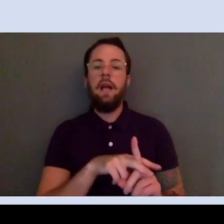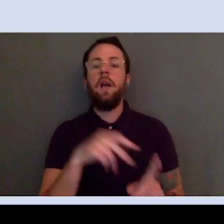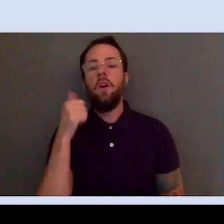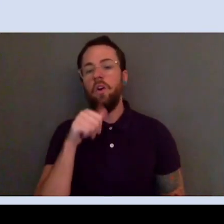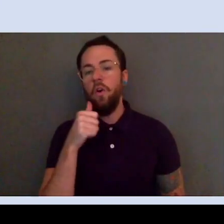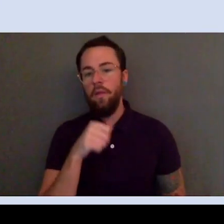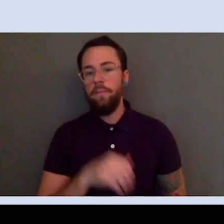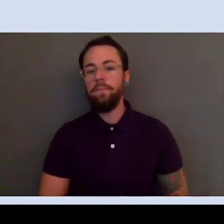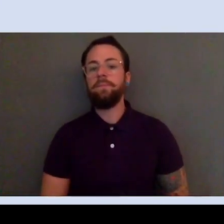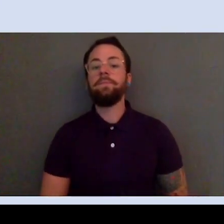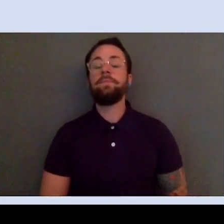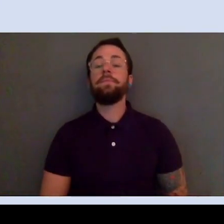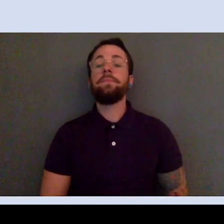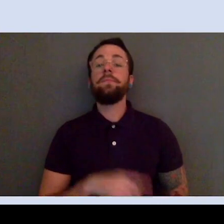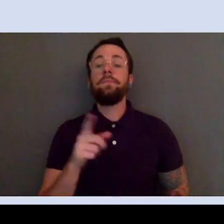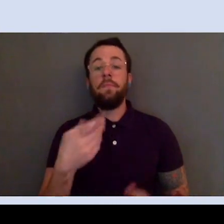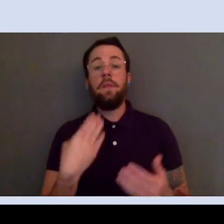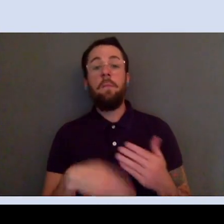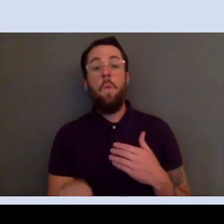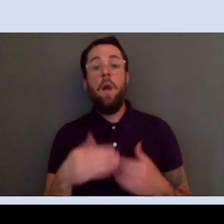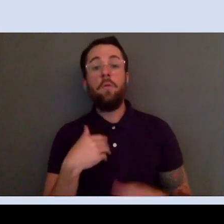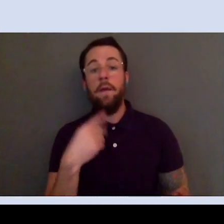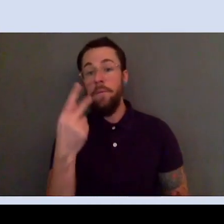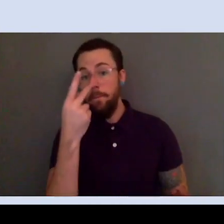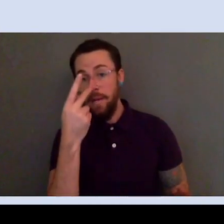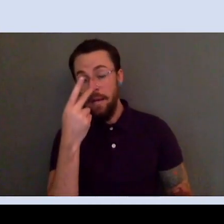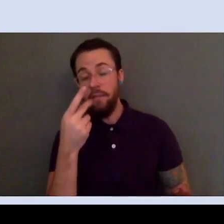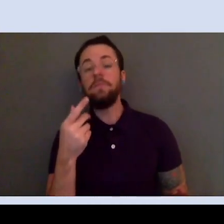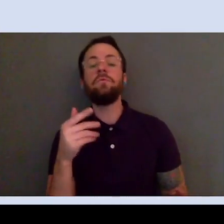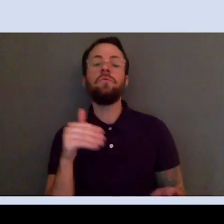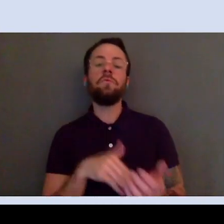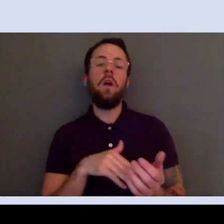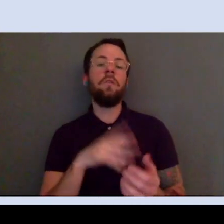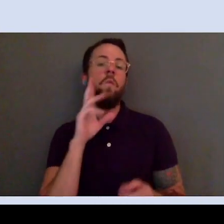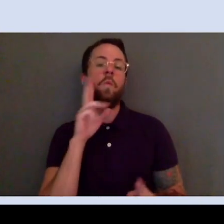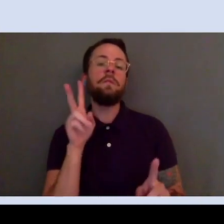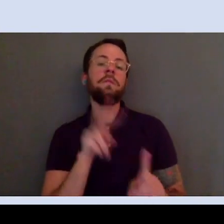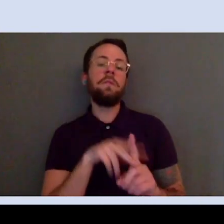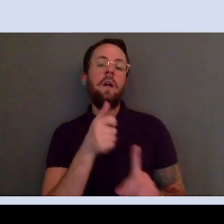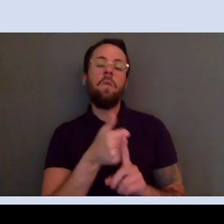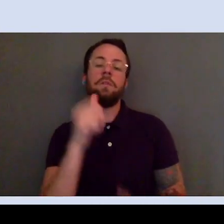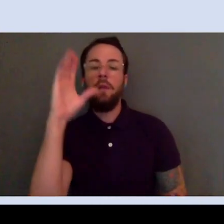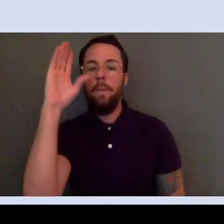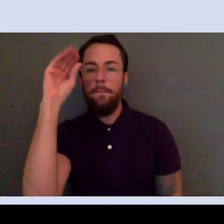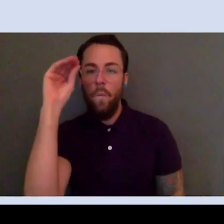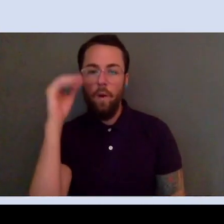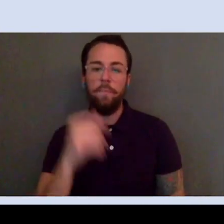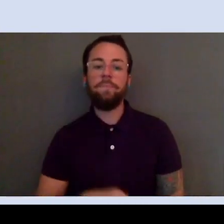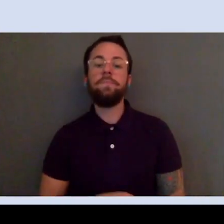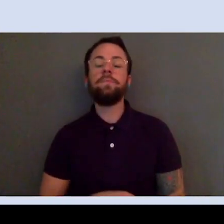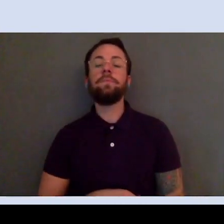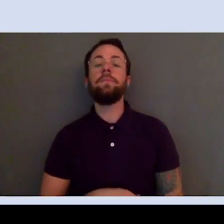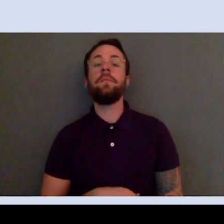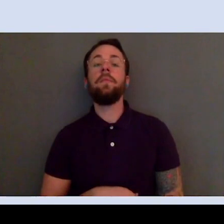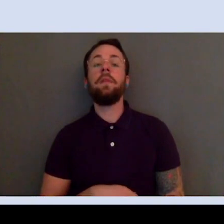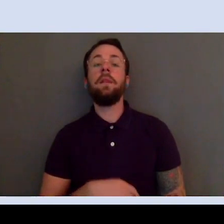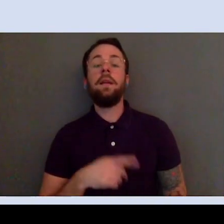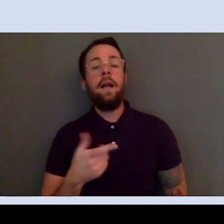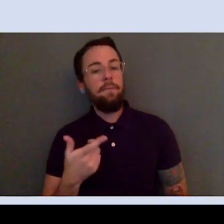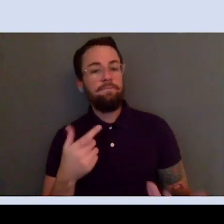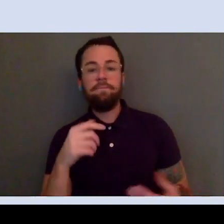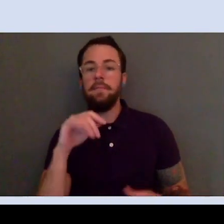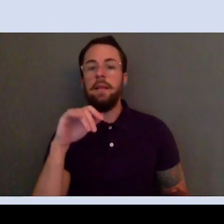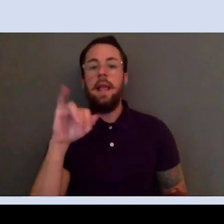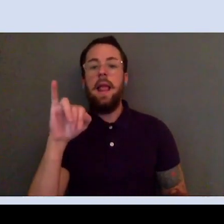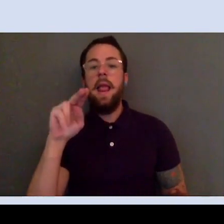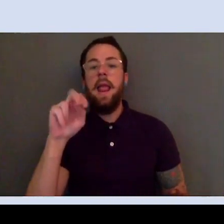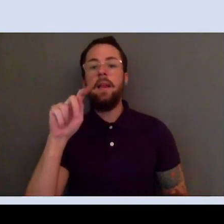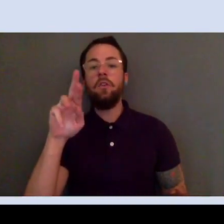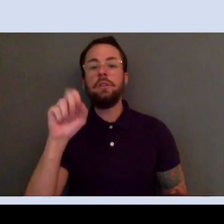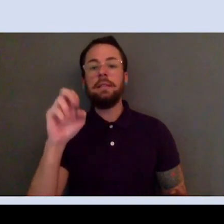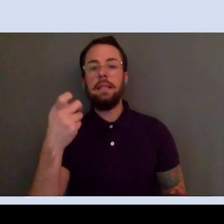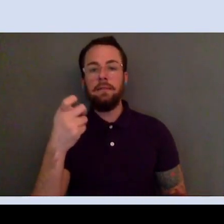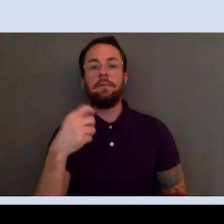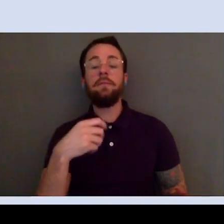So typically we say if you're born with a vagina, you are a female, penis, male.